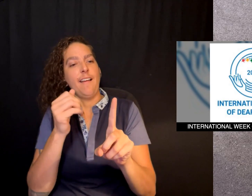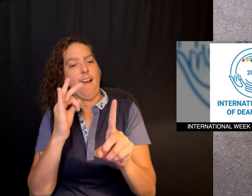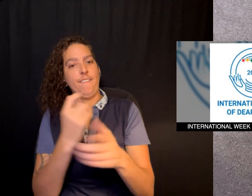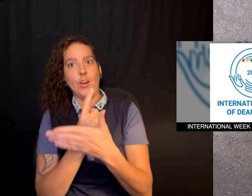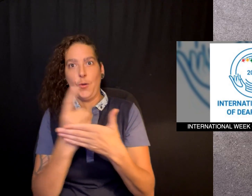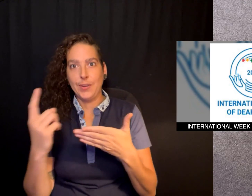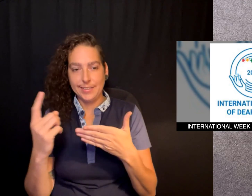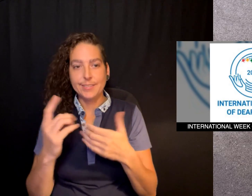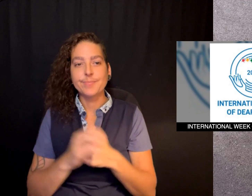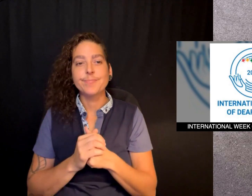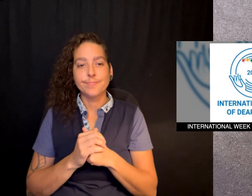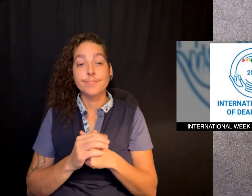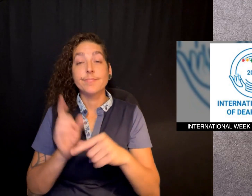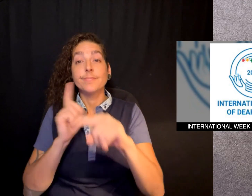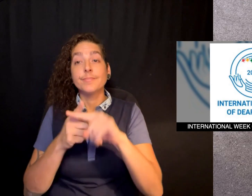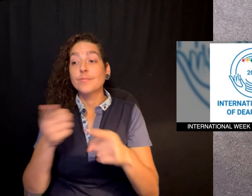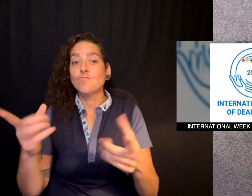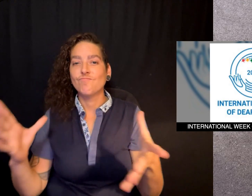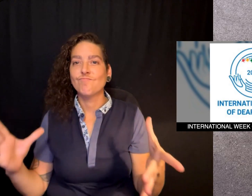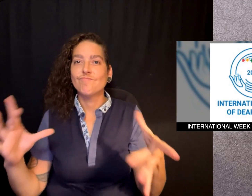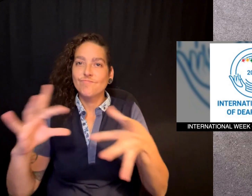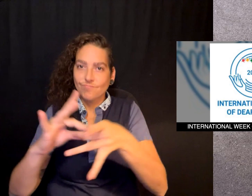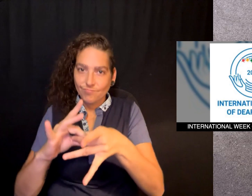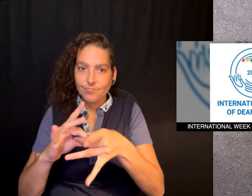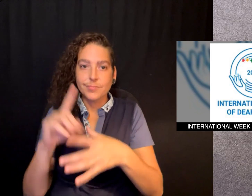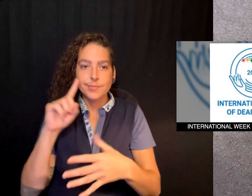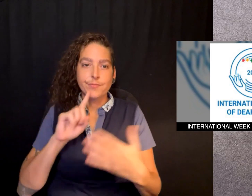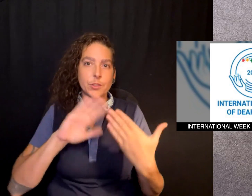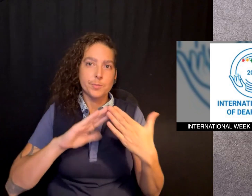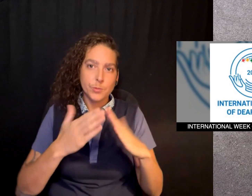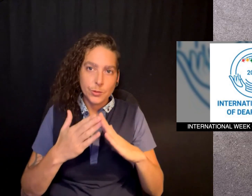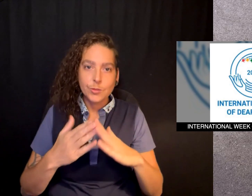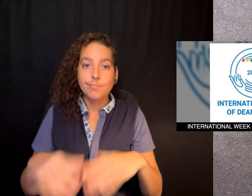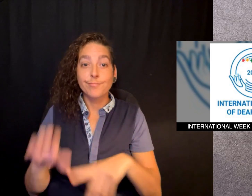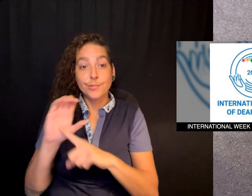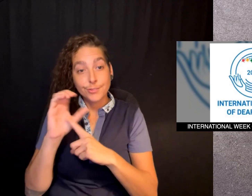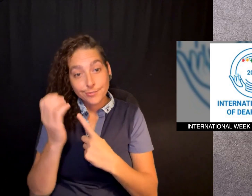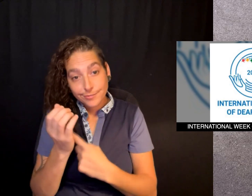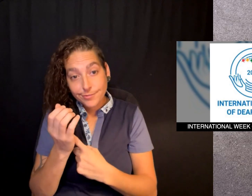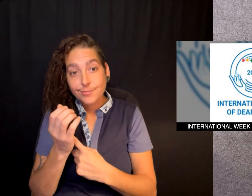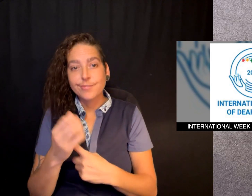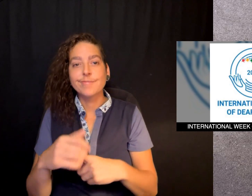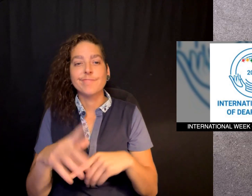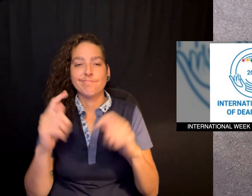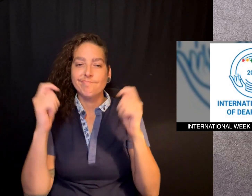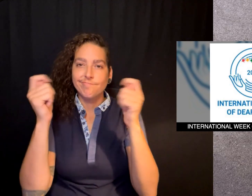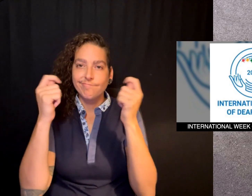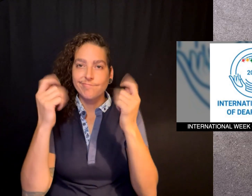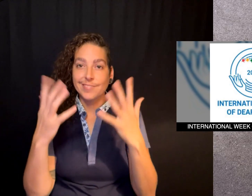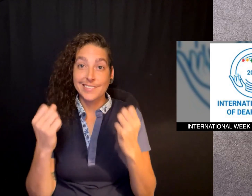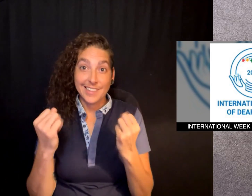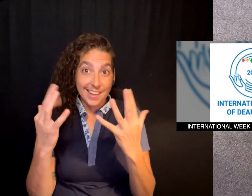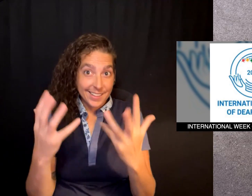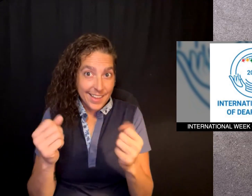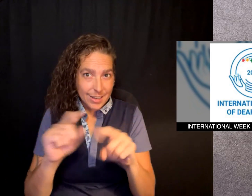of the week to unite deaf communities and deaf cultures to celebrate sign languages